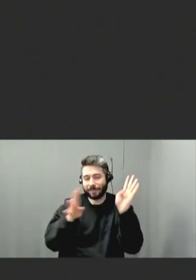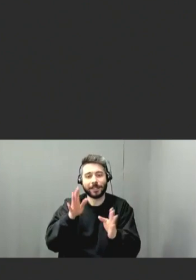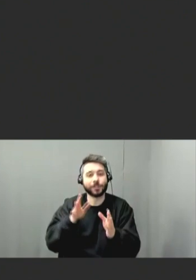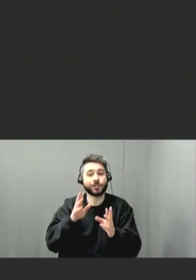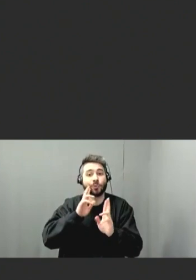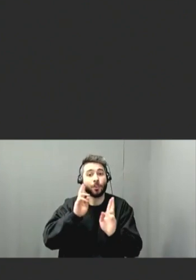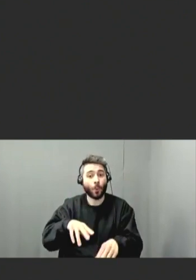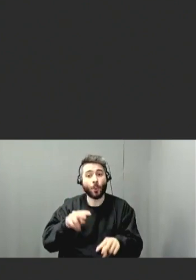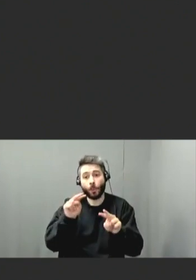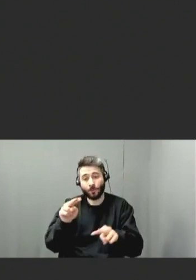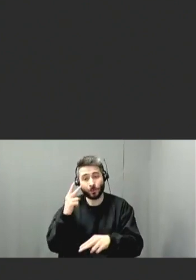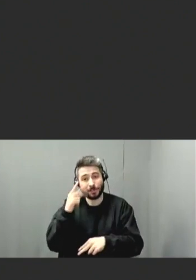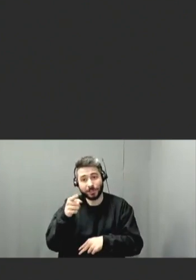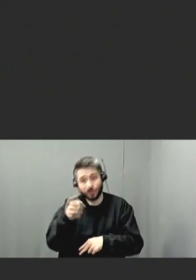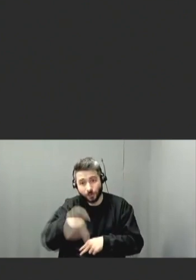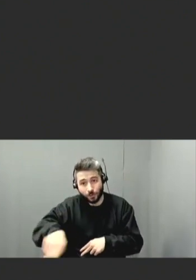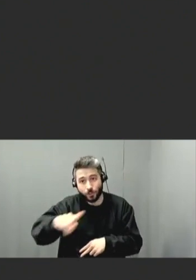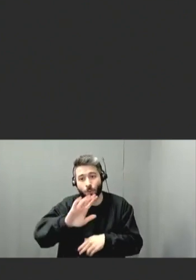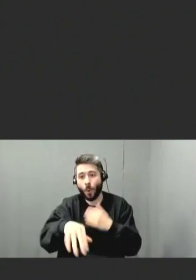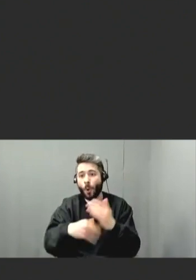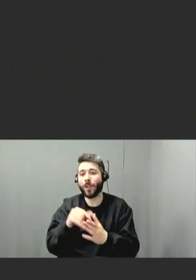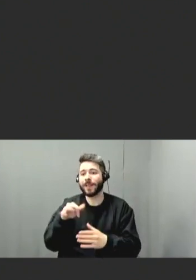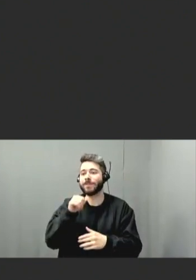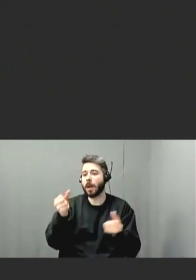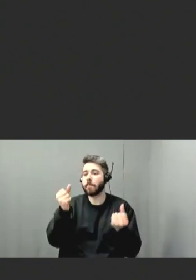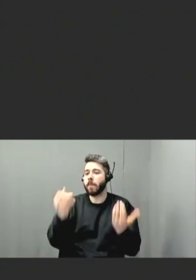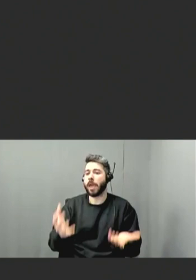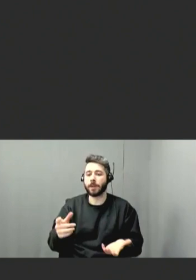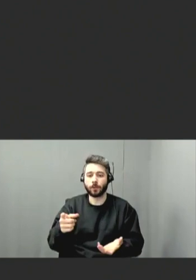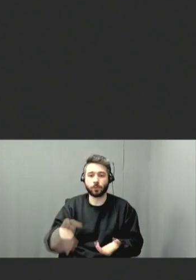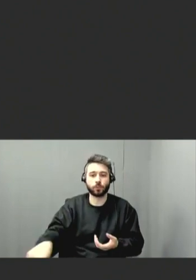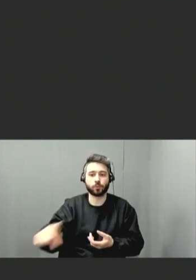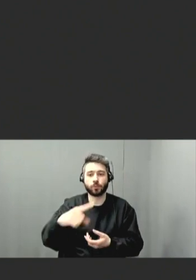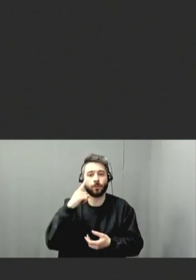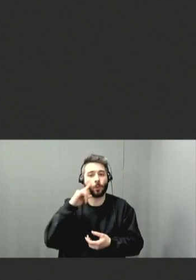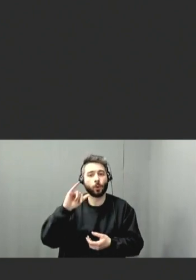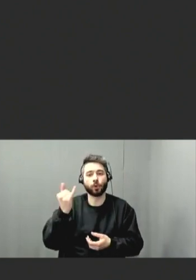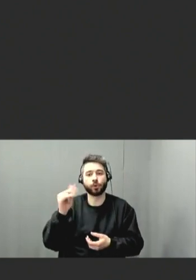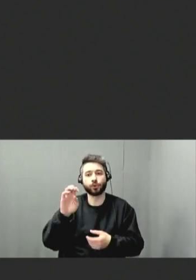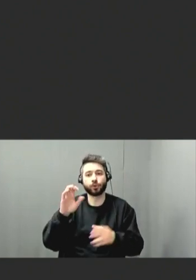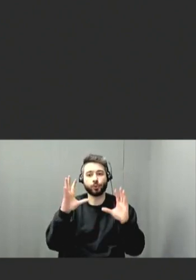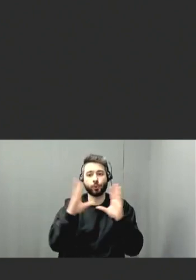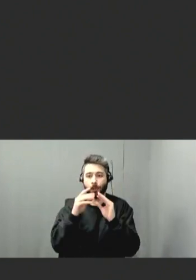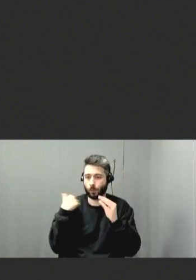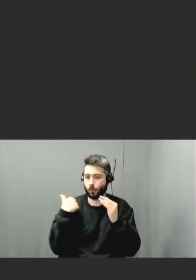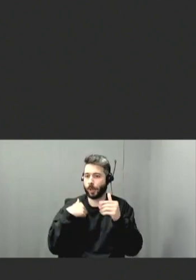of you, at our June meeting as we have posted.